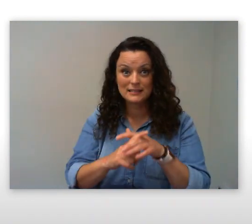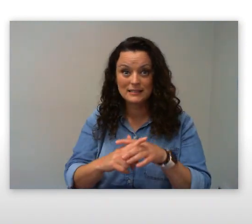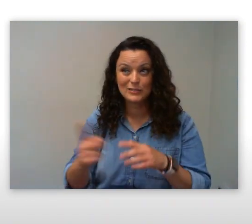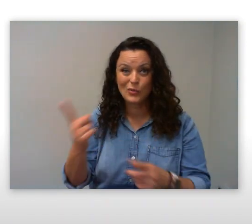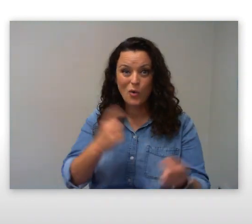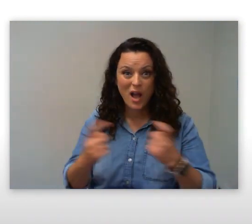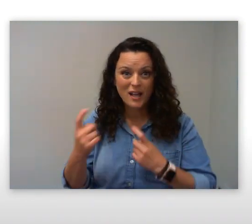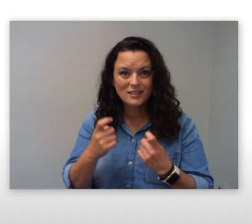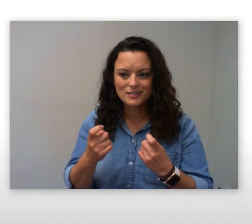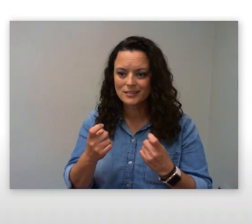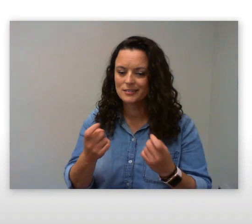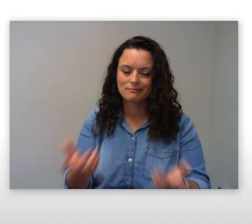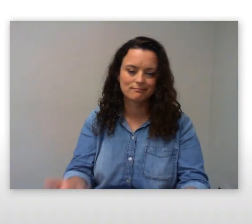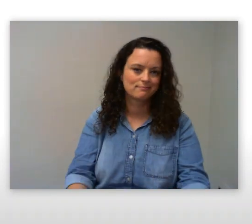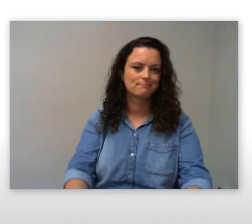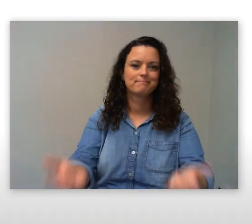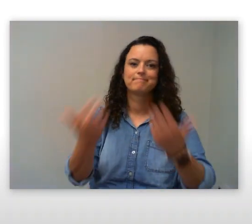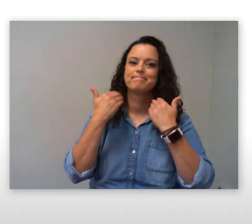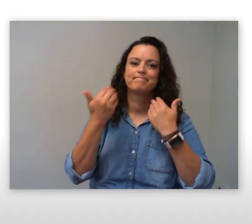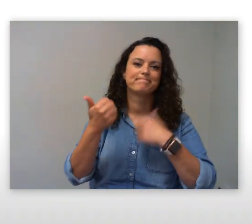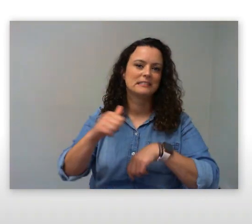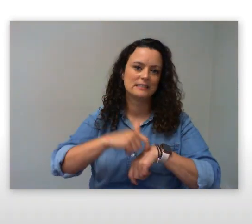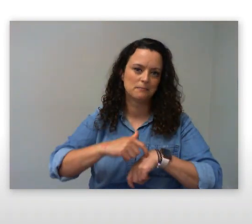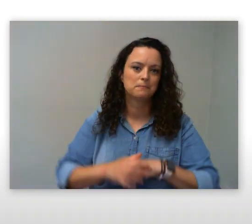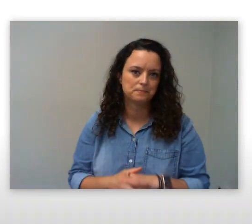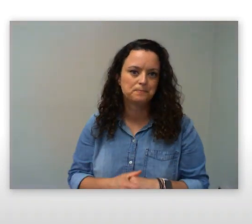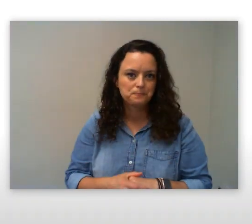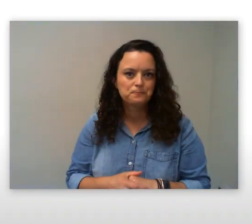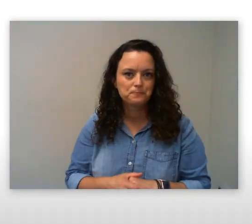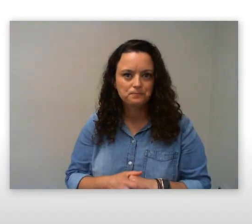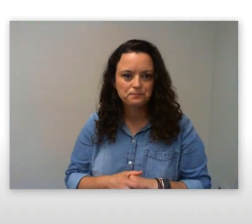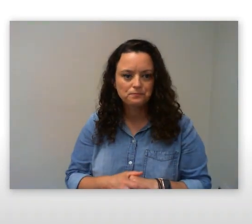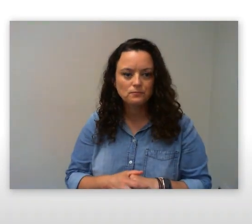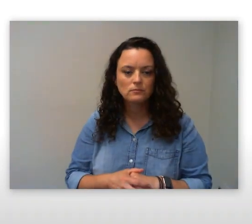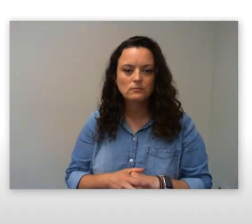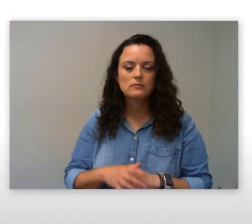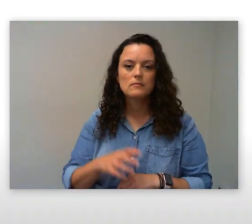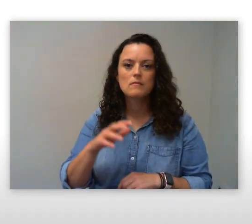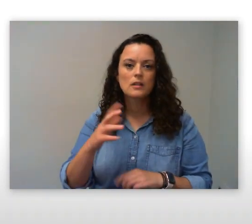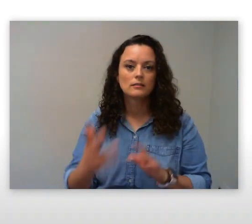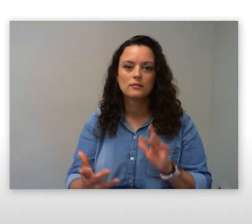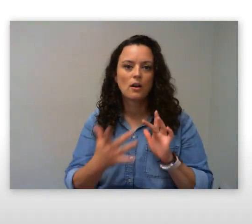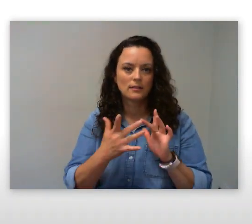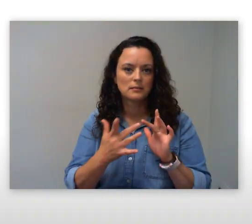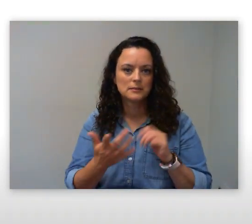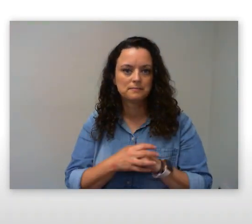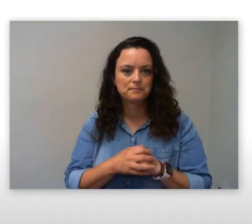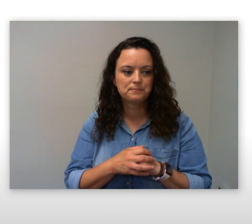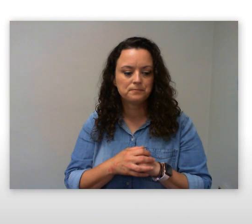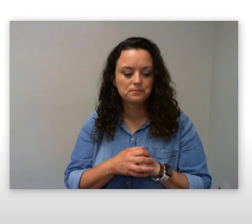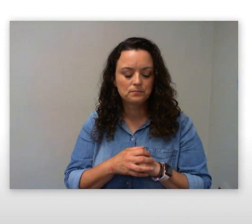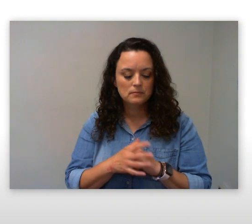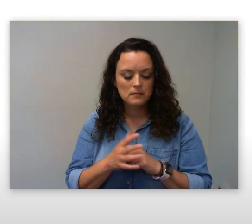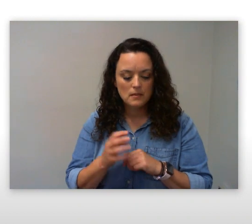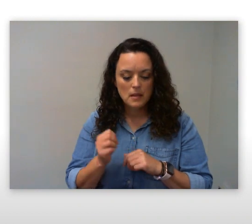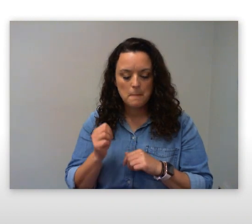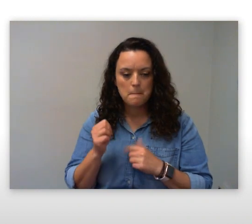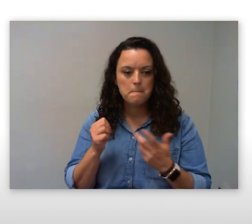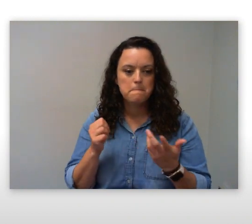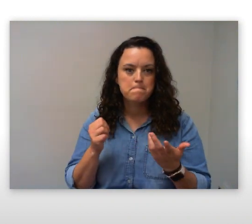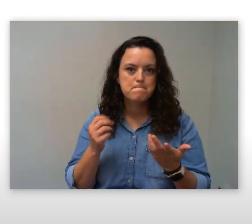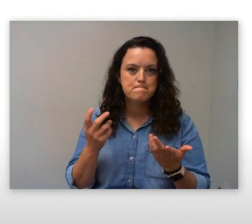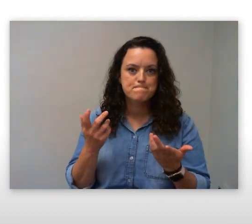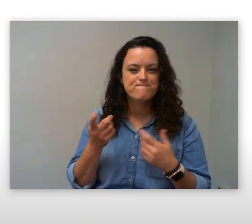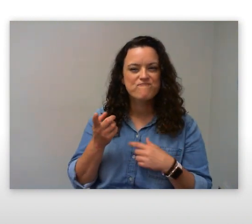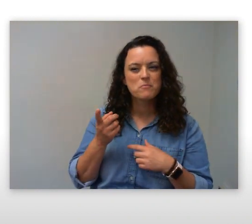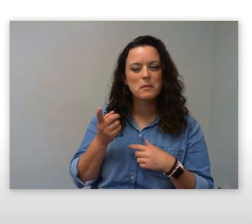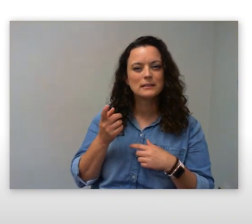open anytime so feel free to contact me um but this will be a good starting point